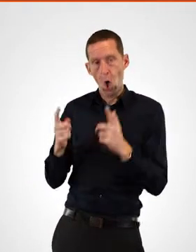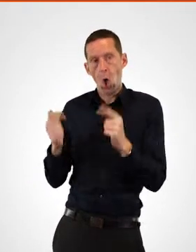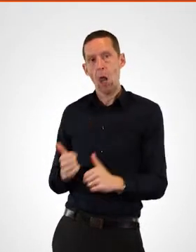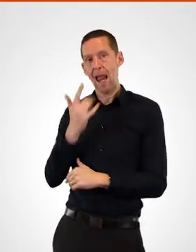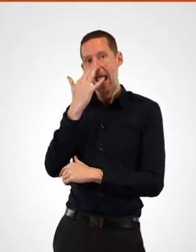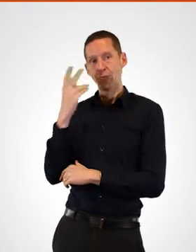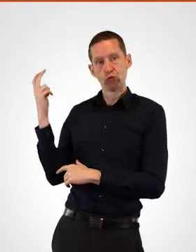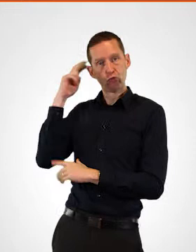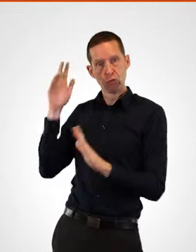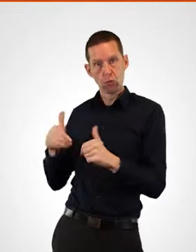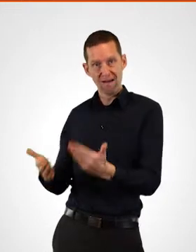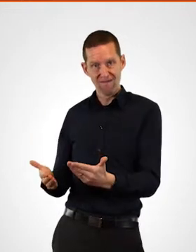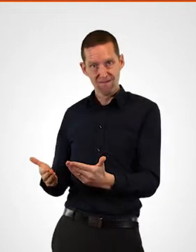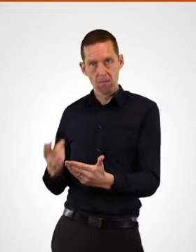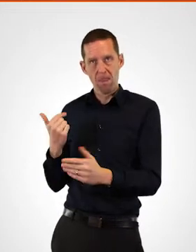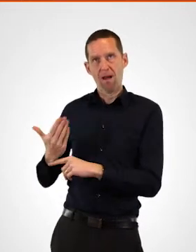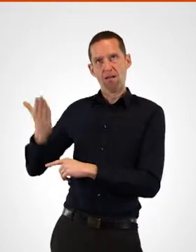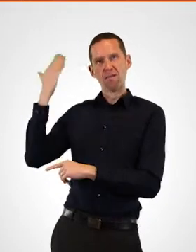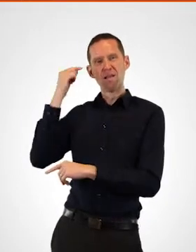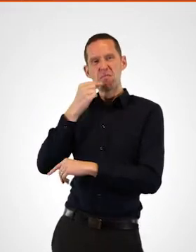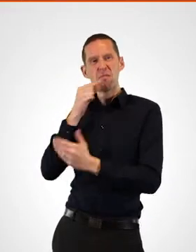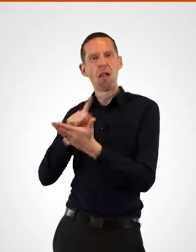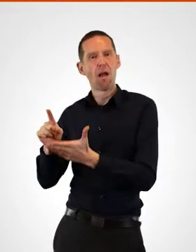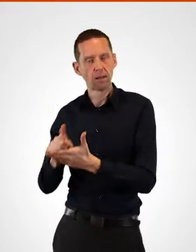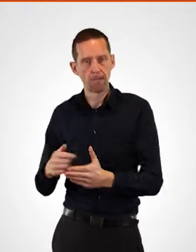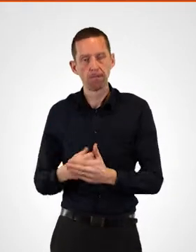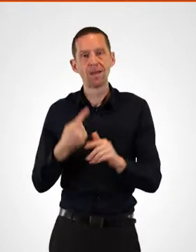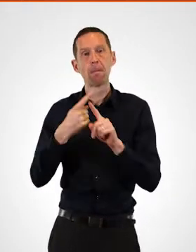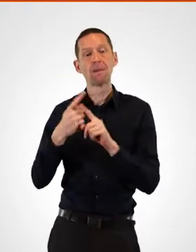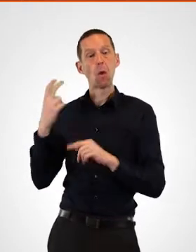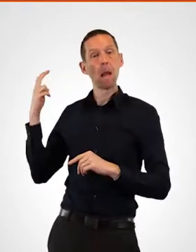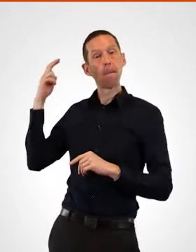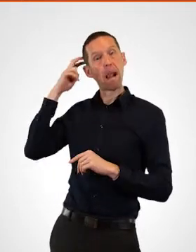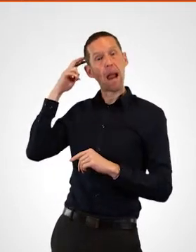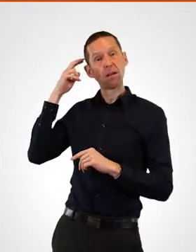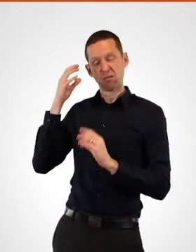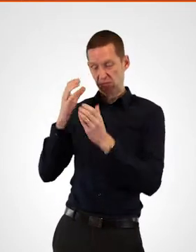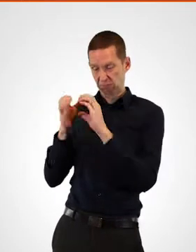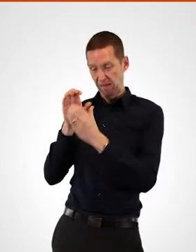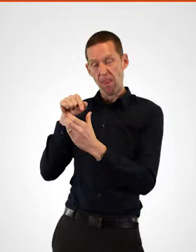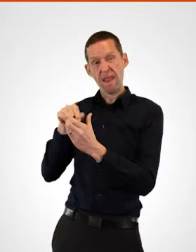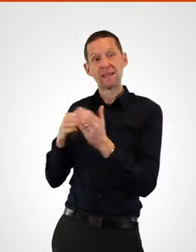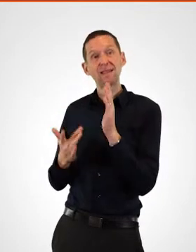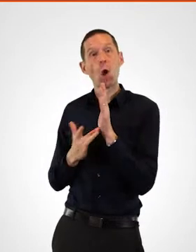than they were when they first started and the technology of implants is continuing to improve.